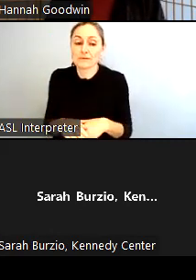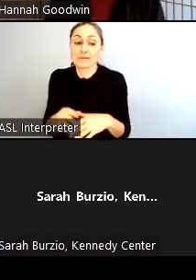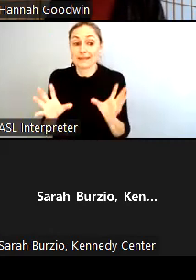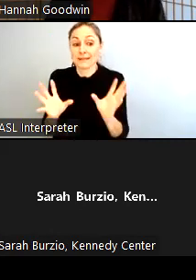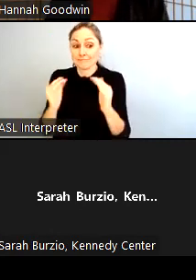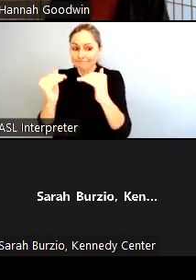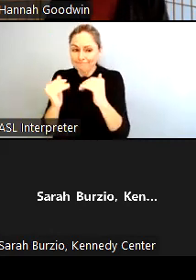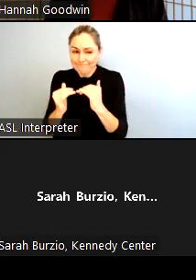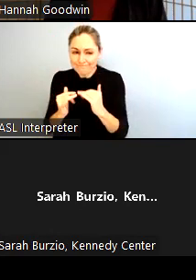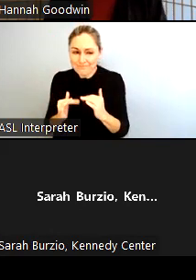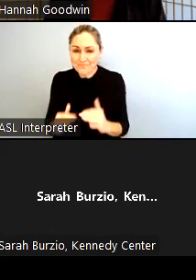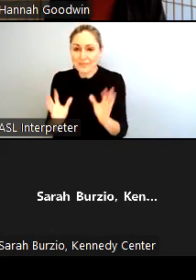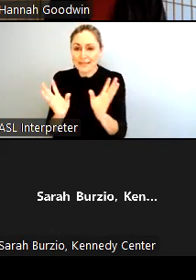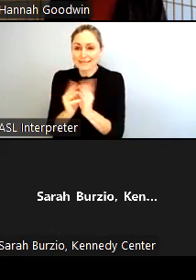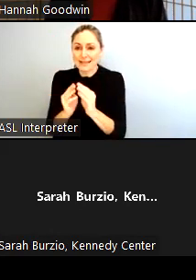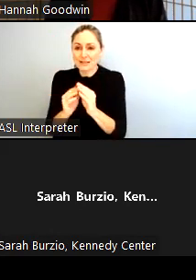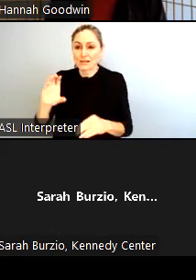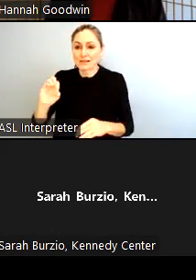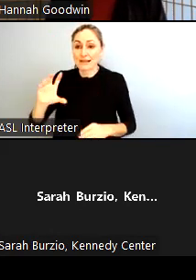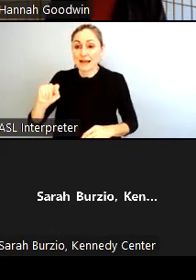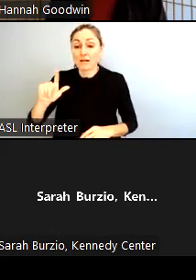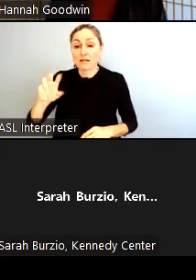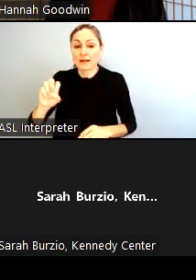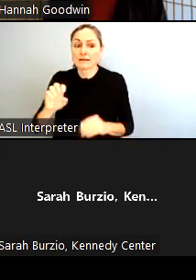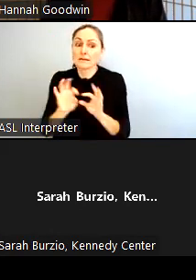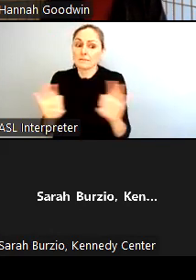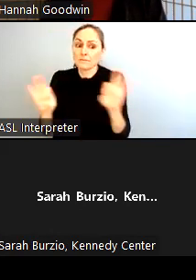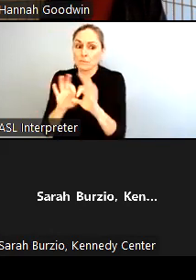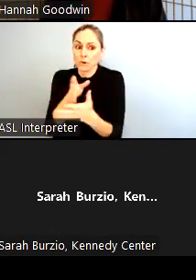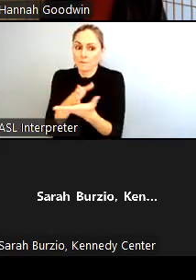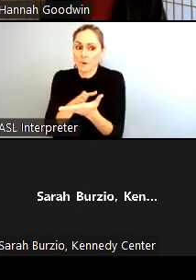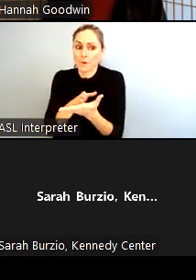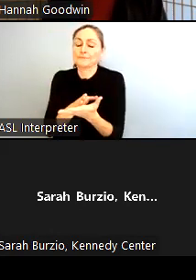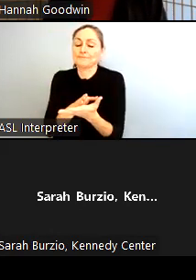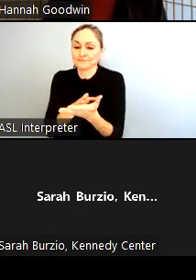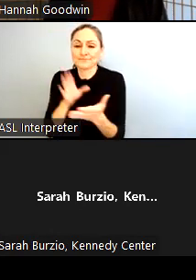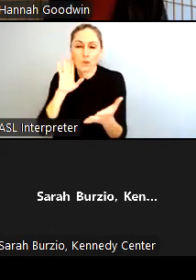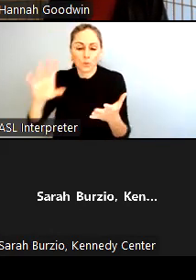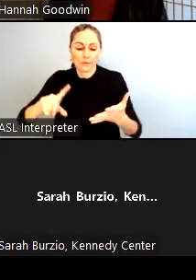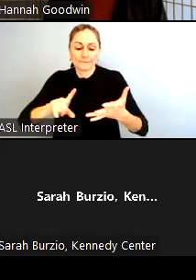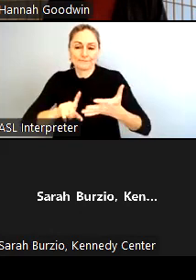The session outline is very important piece of this, and we'll talk about that more later.